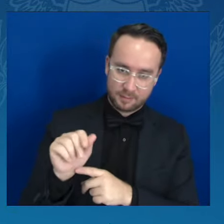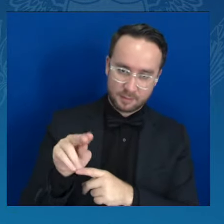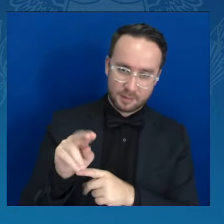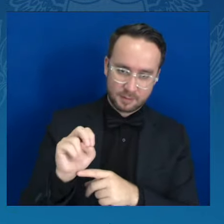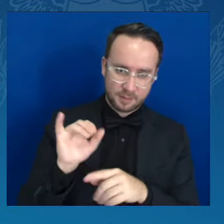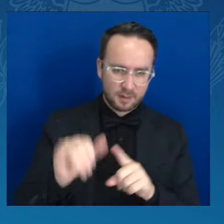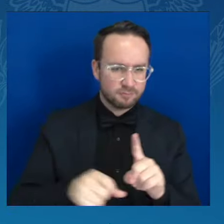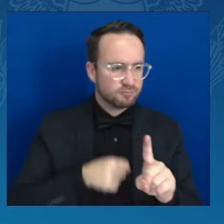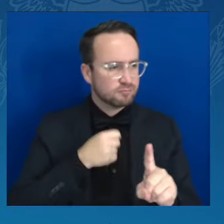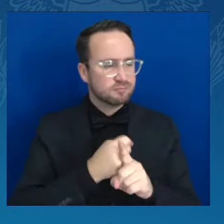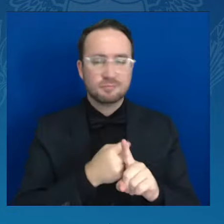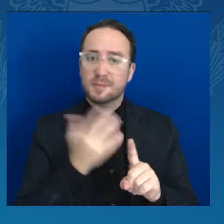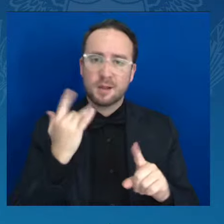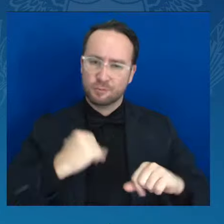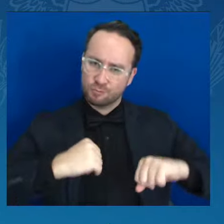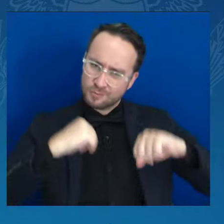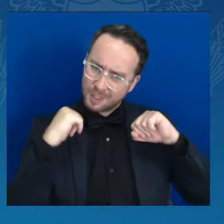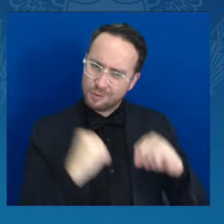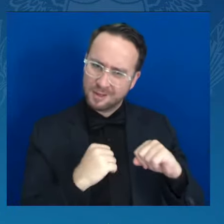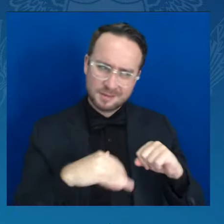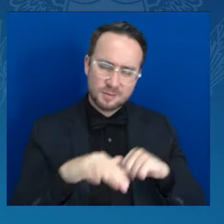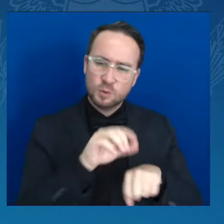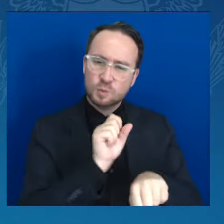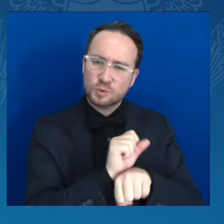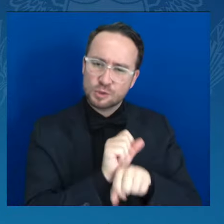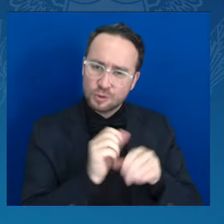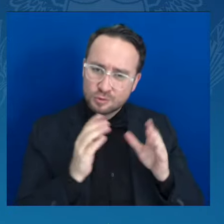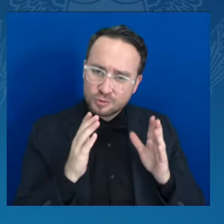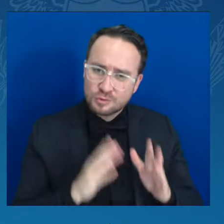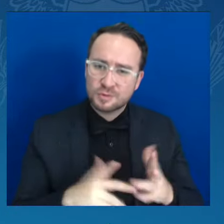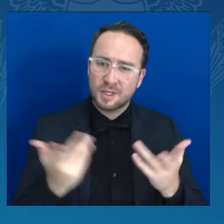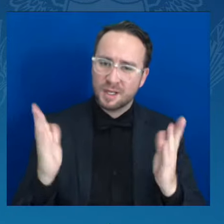For example, at the climate talks just earlier this month,